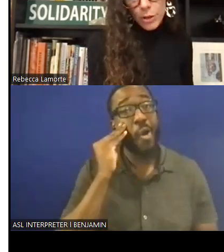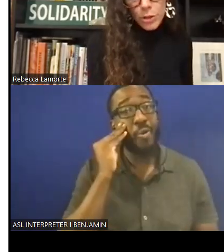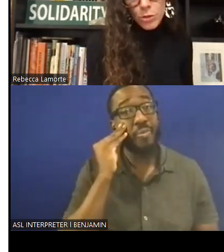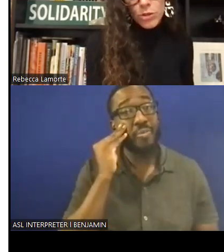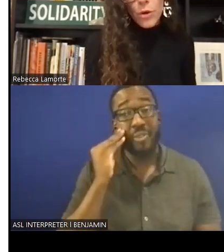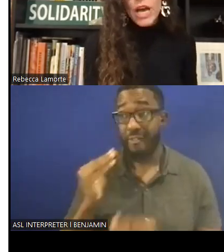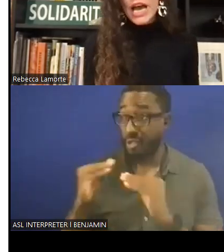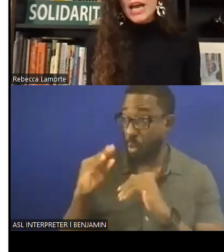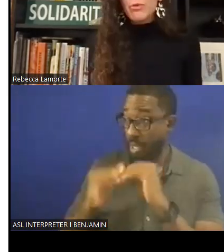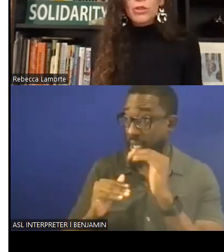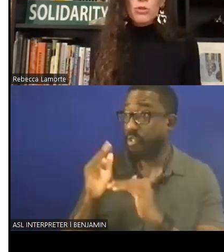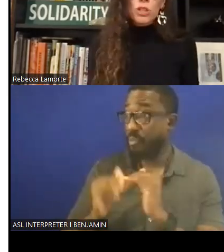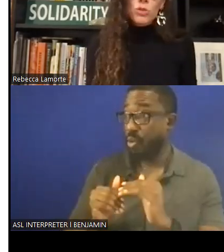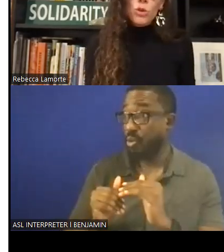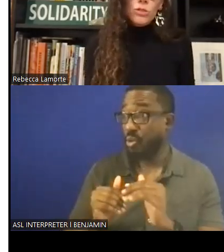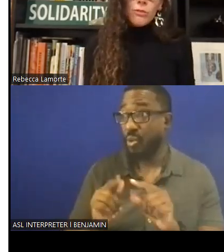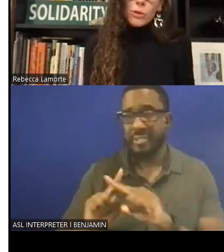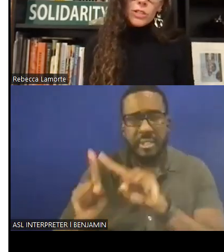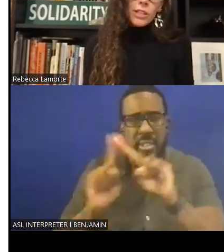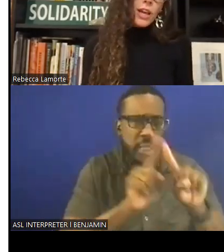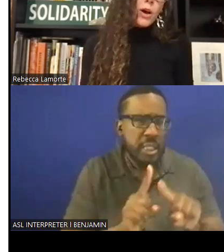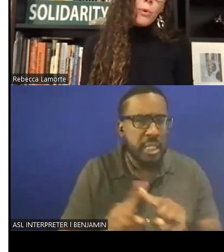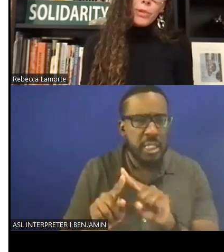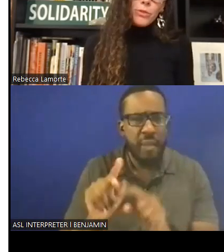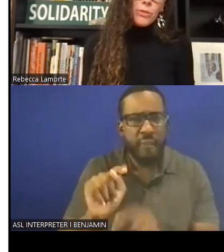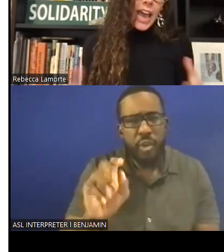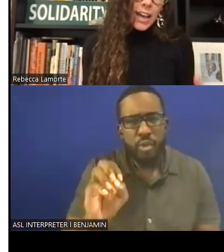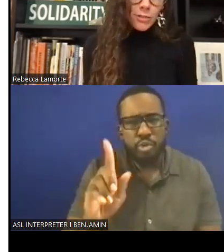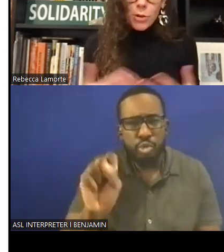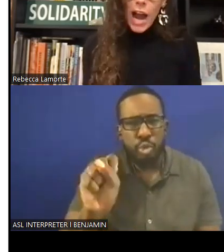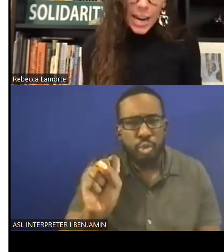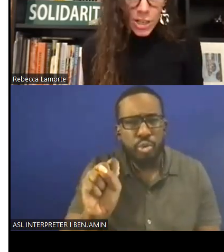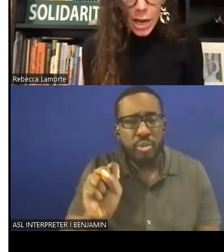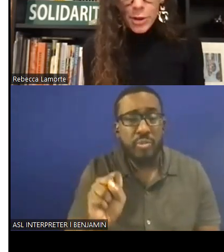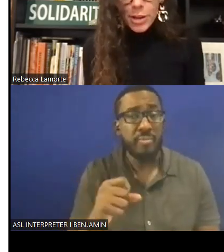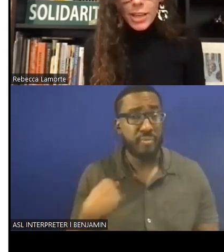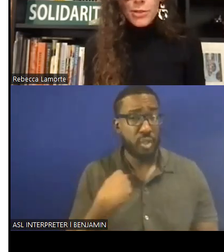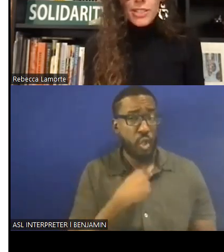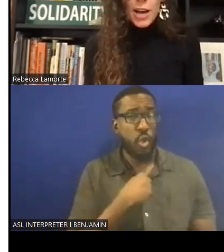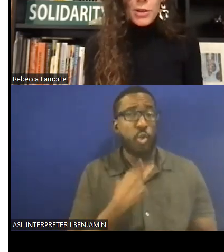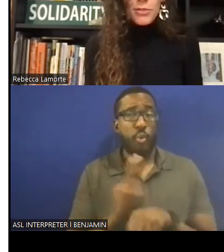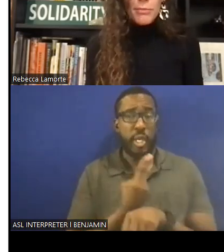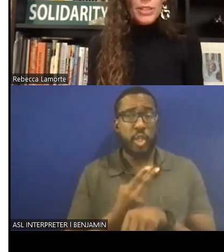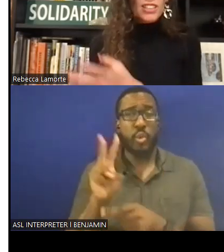for you to do so. It was using tools. Unfortunately, when we use VAN, the Voter Action Network, they don't tell you if a building